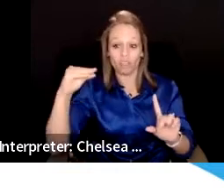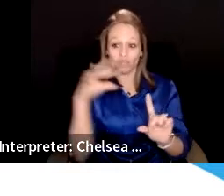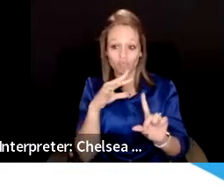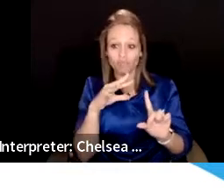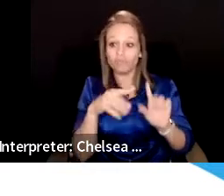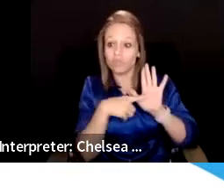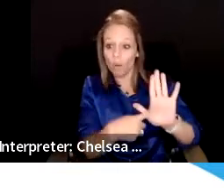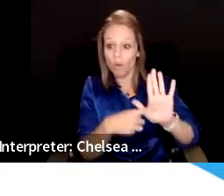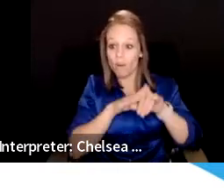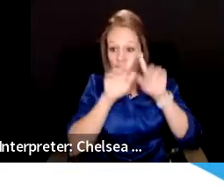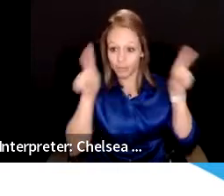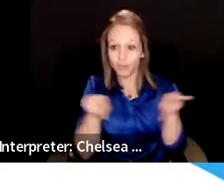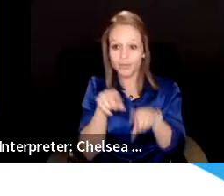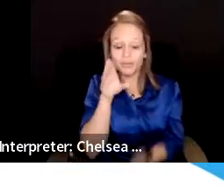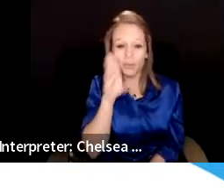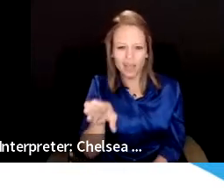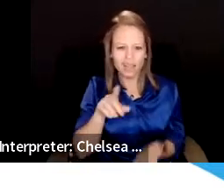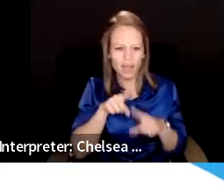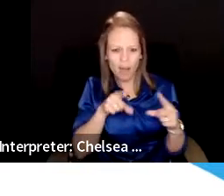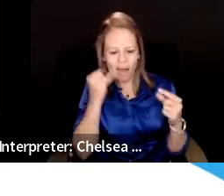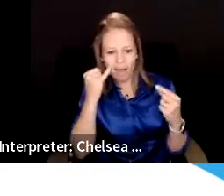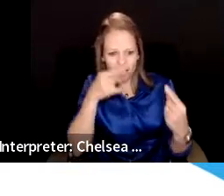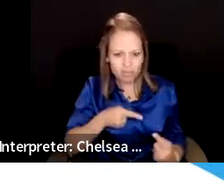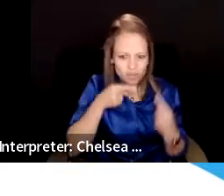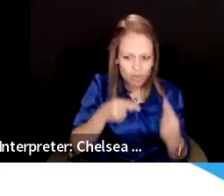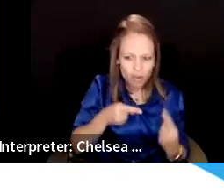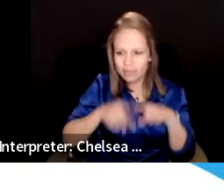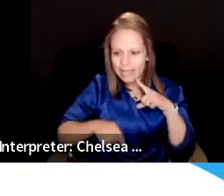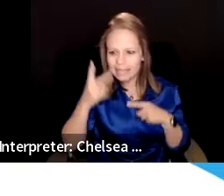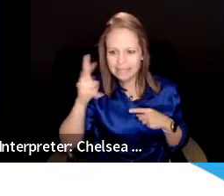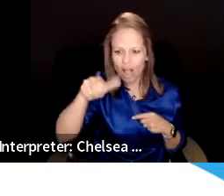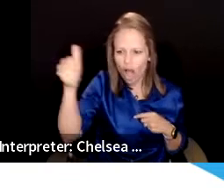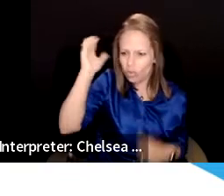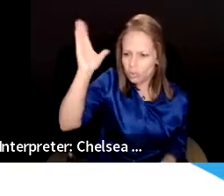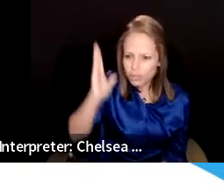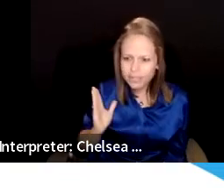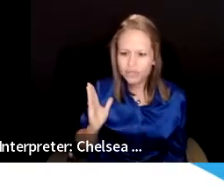will be remain spotlighted on screen but if you have trouble